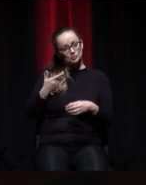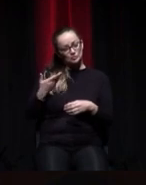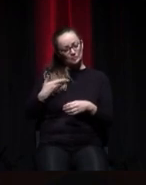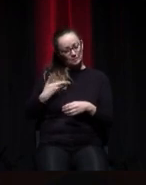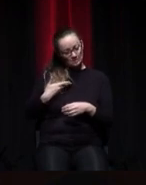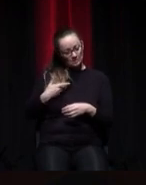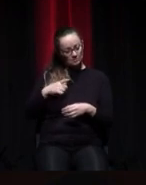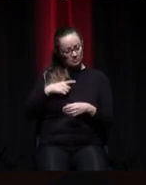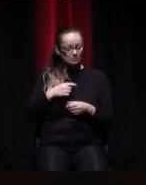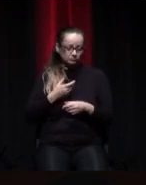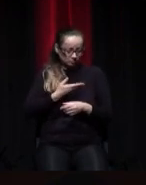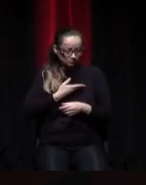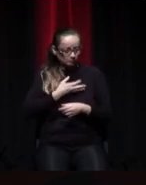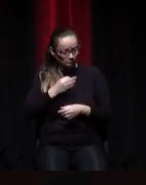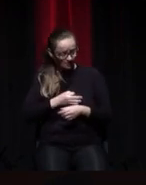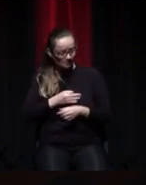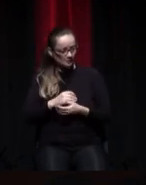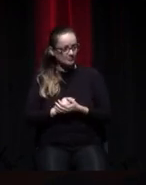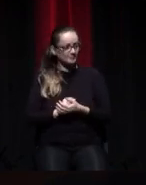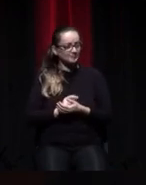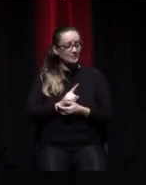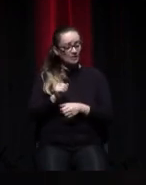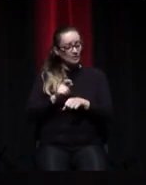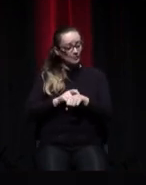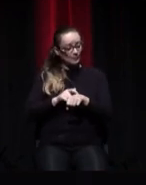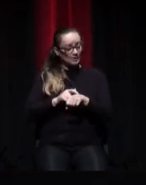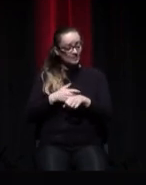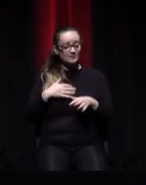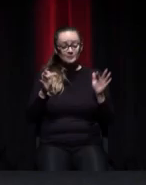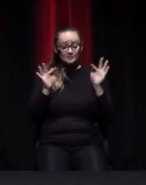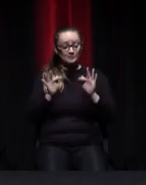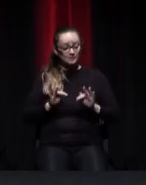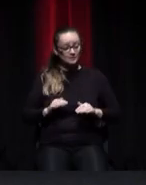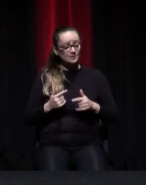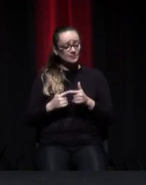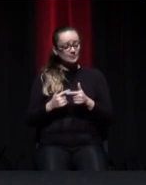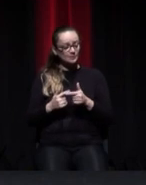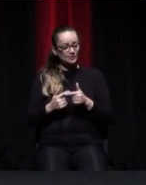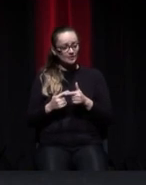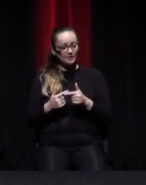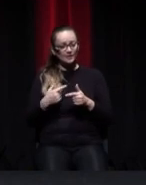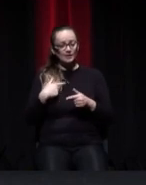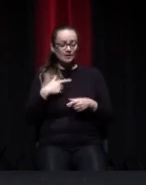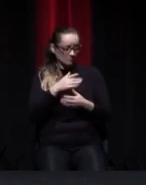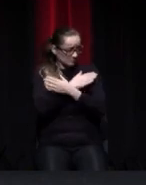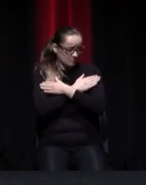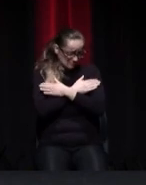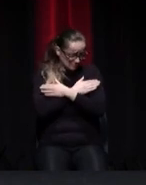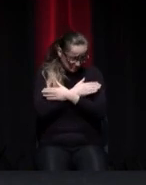a great friend, who, at the time, was overjoyed for having been fired from of a major newsroom